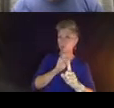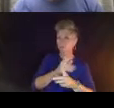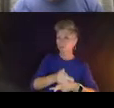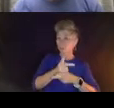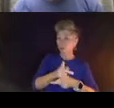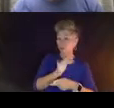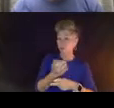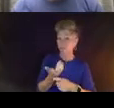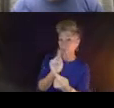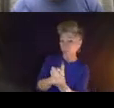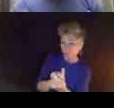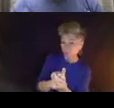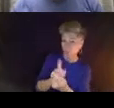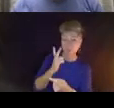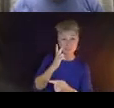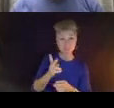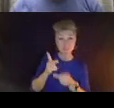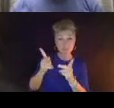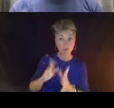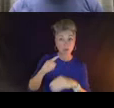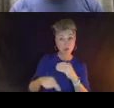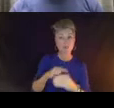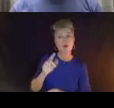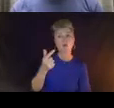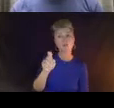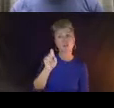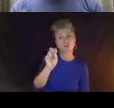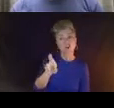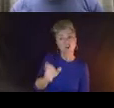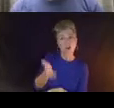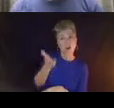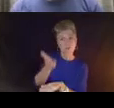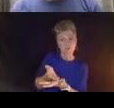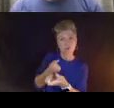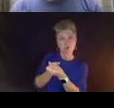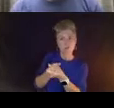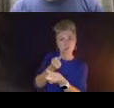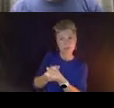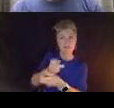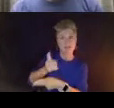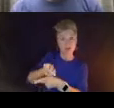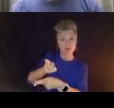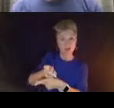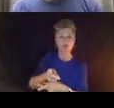gender affirming care, we are gonna go over the current guidelines, if anyone has been a part of my previous sessions